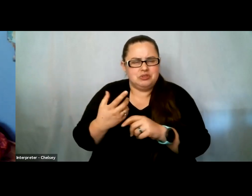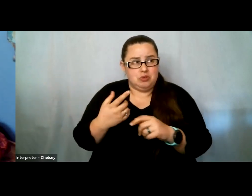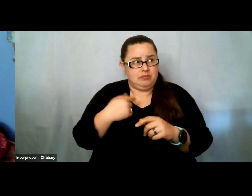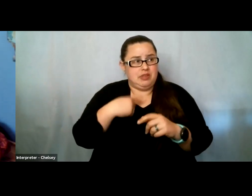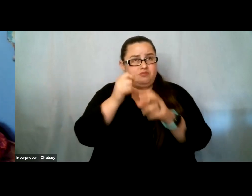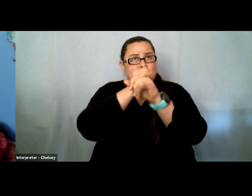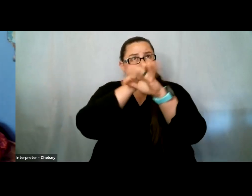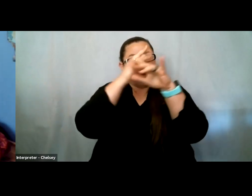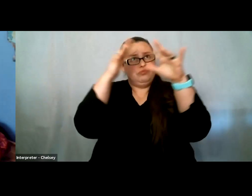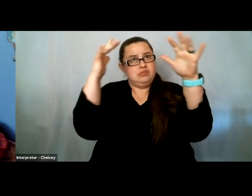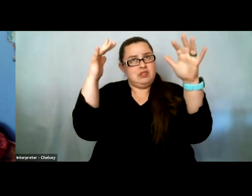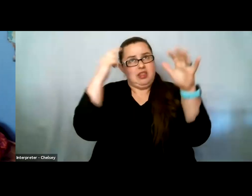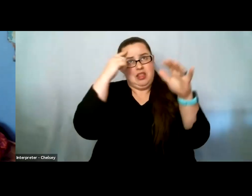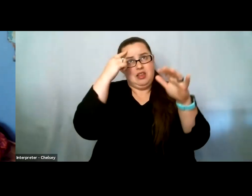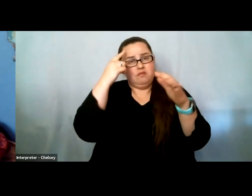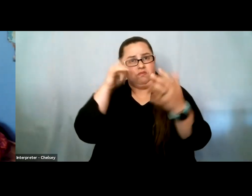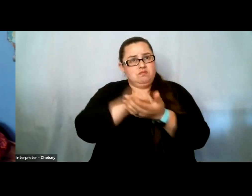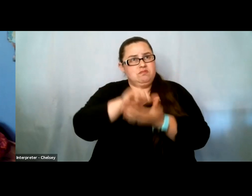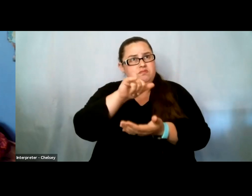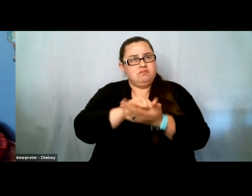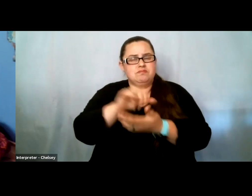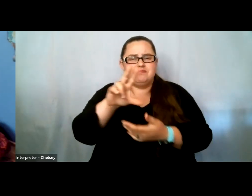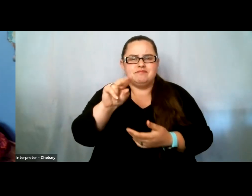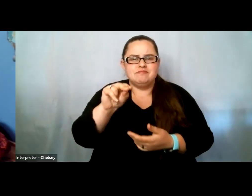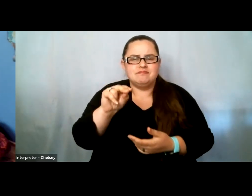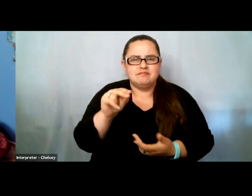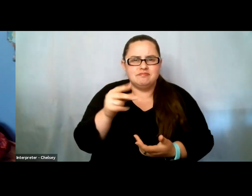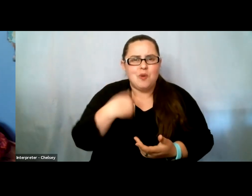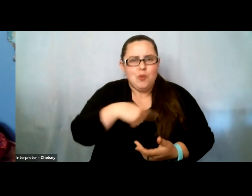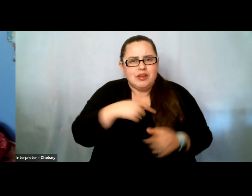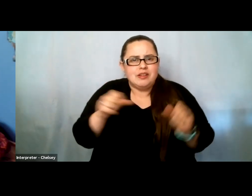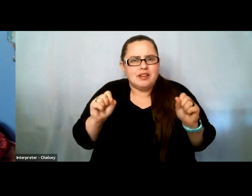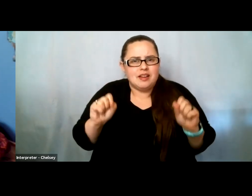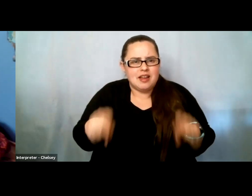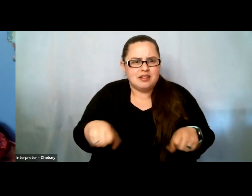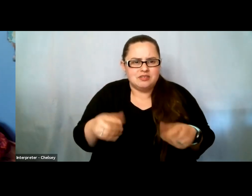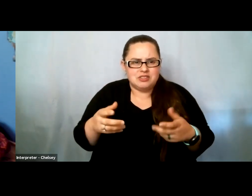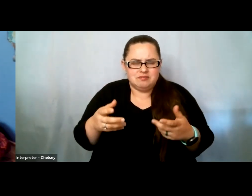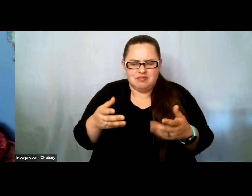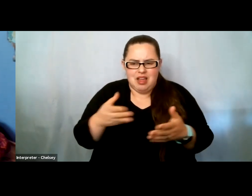that we too can do that. We can begin the process of allowing just free movement. I